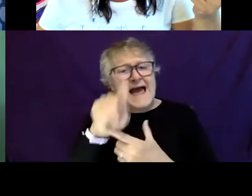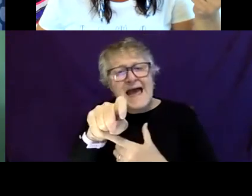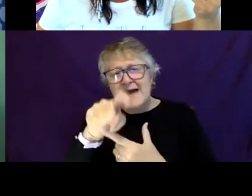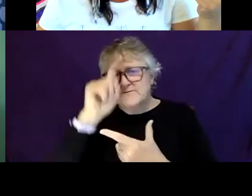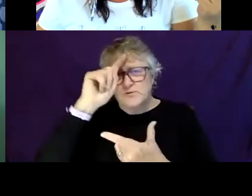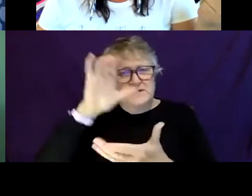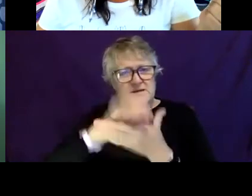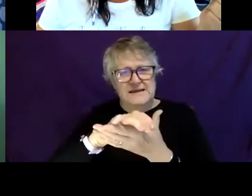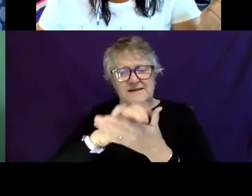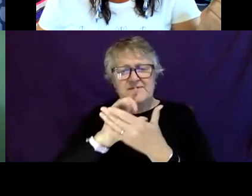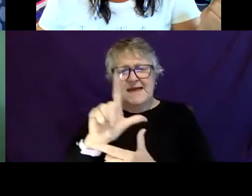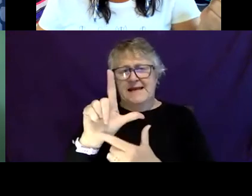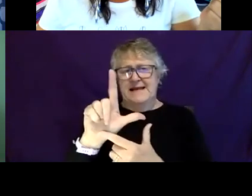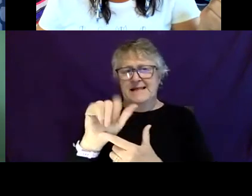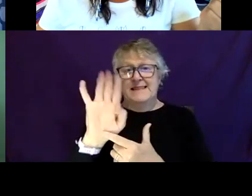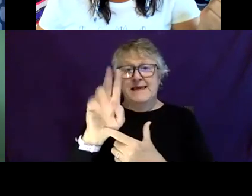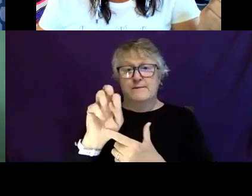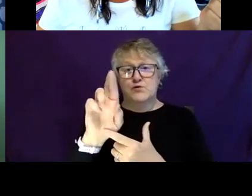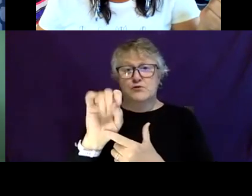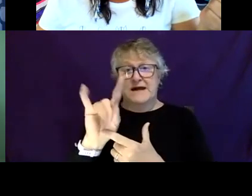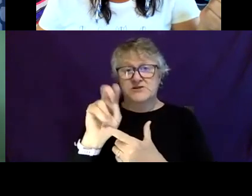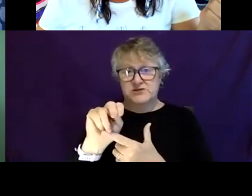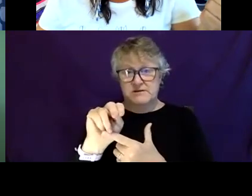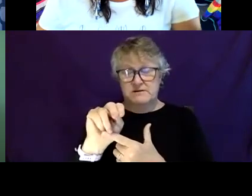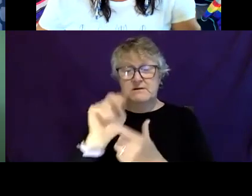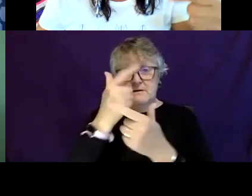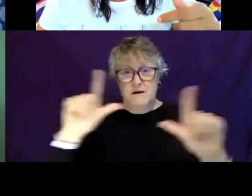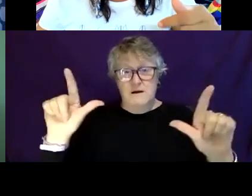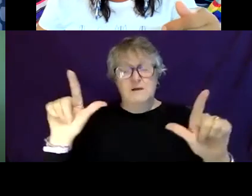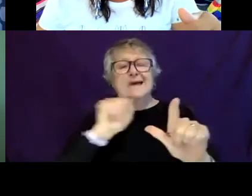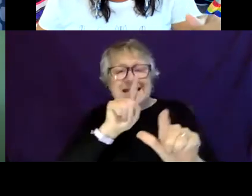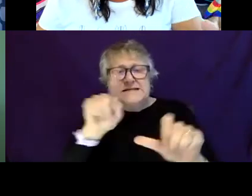If, and to really check ourselves on that.